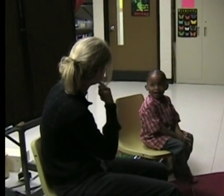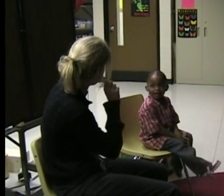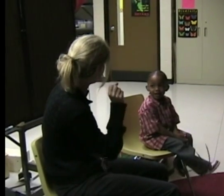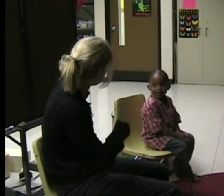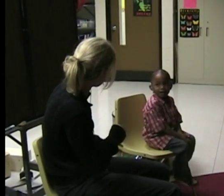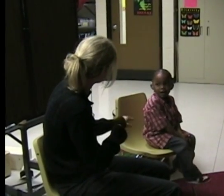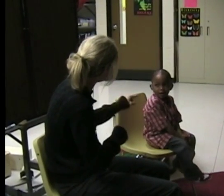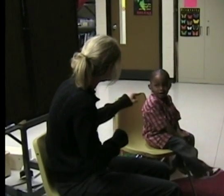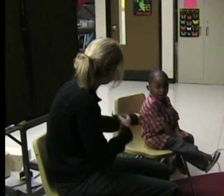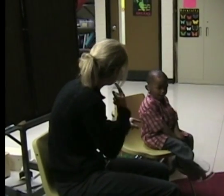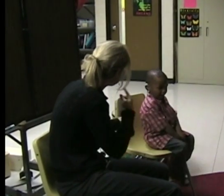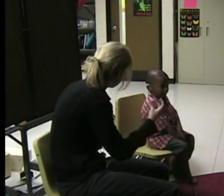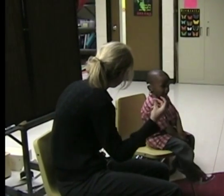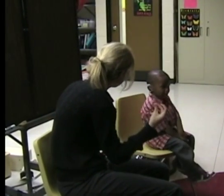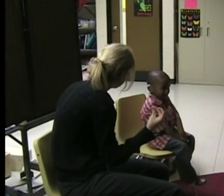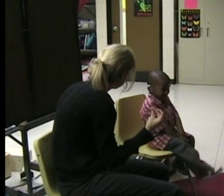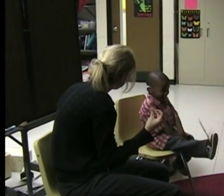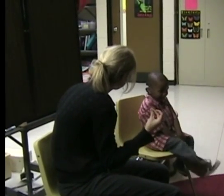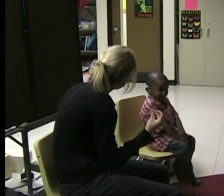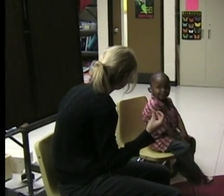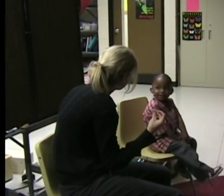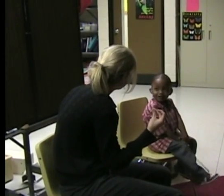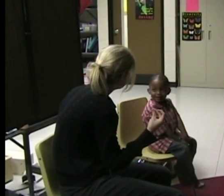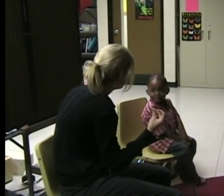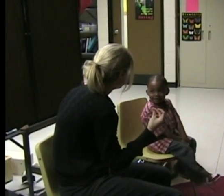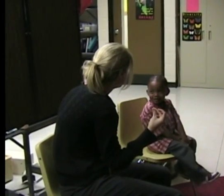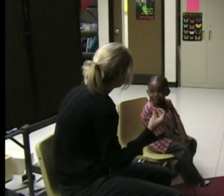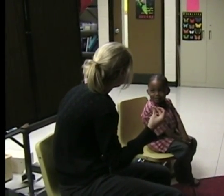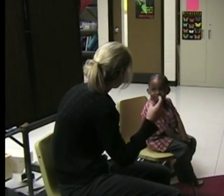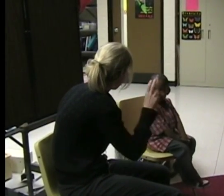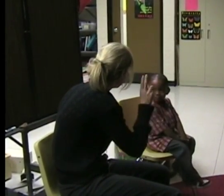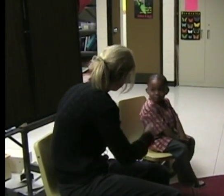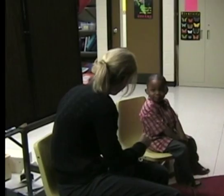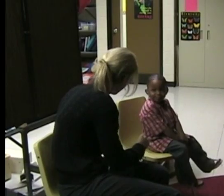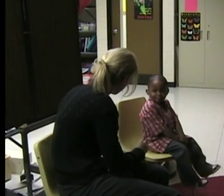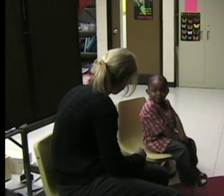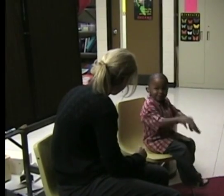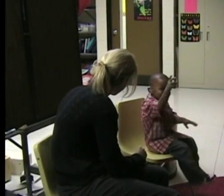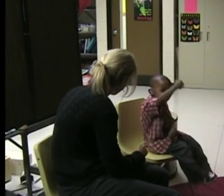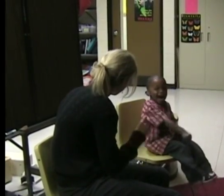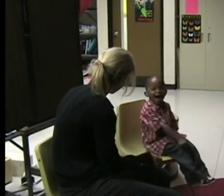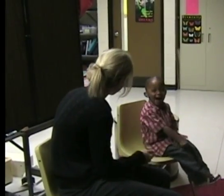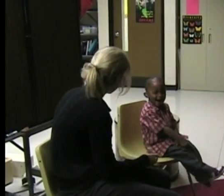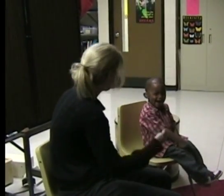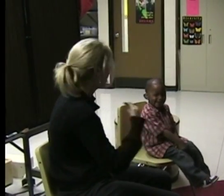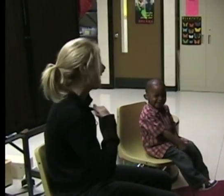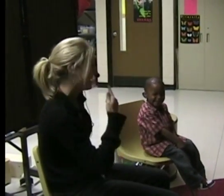I say, 'Yes,' you say, 'No,' 'No.'